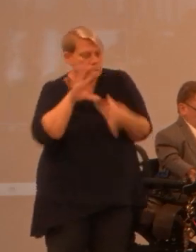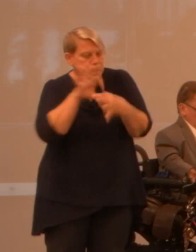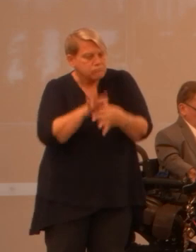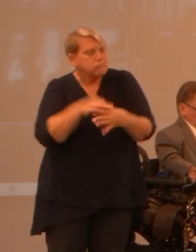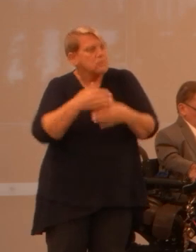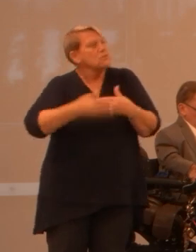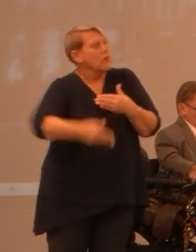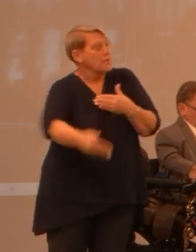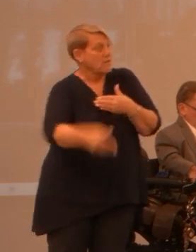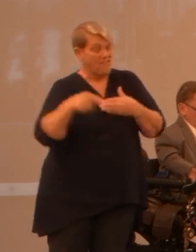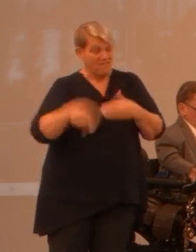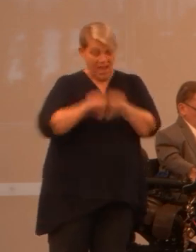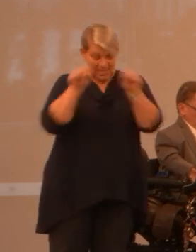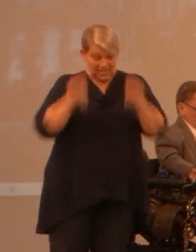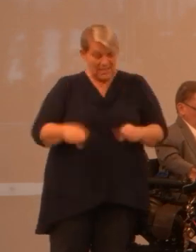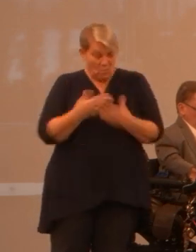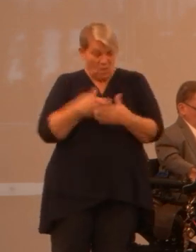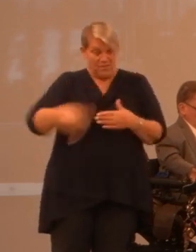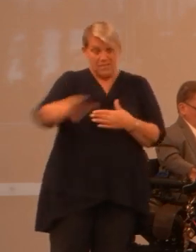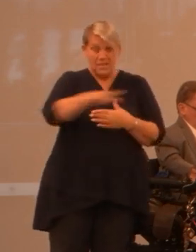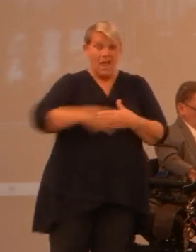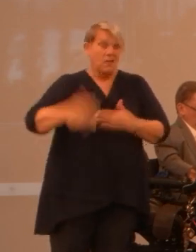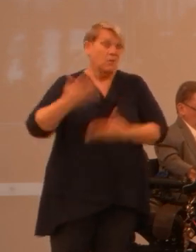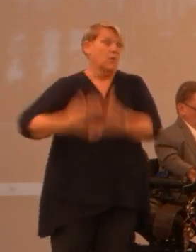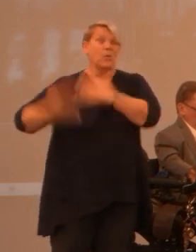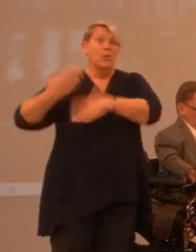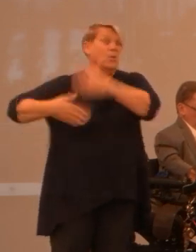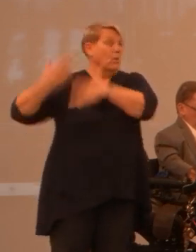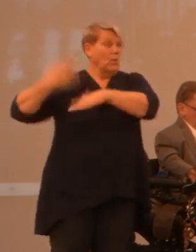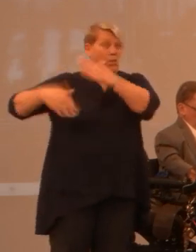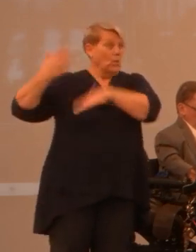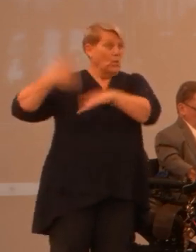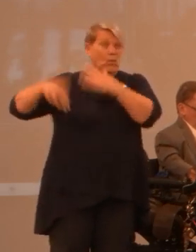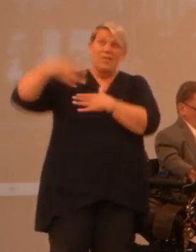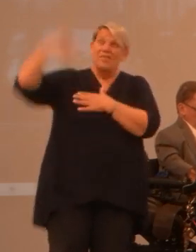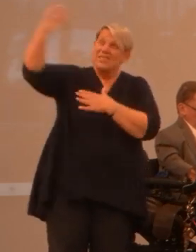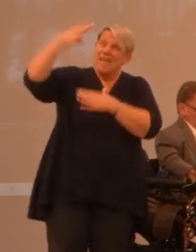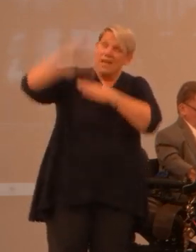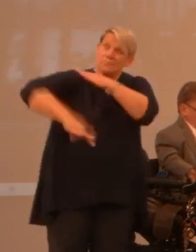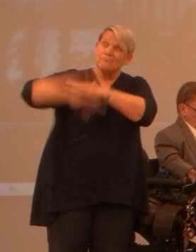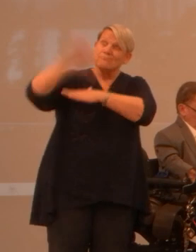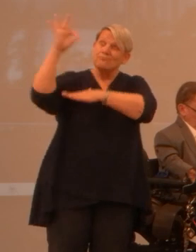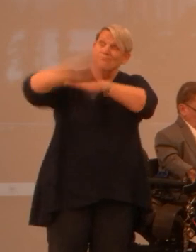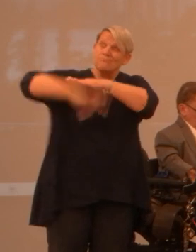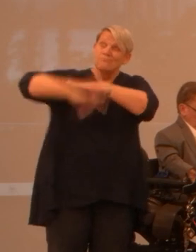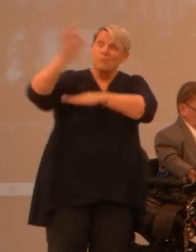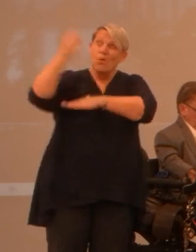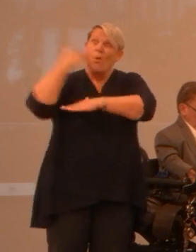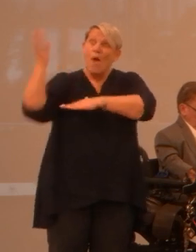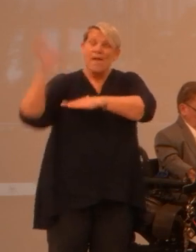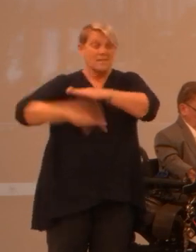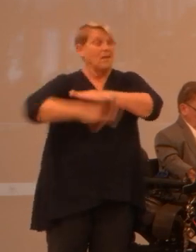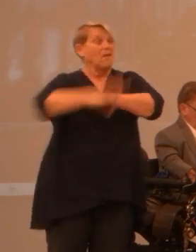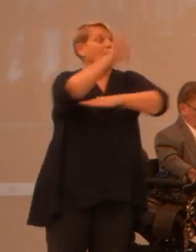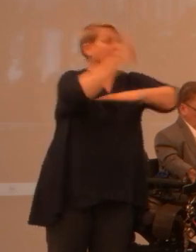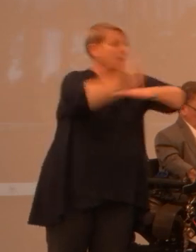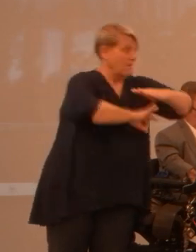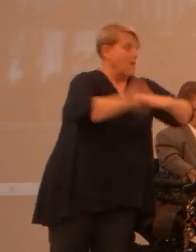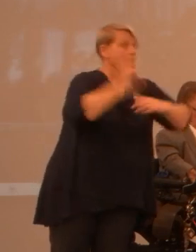That system was functioning for many, many generations, the sun would always rise in the east, and set in the west. The moon would eventually rise